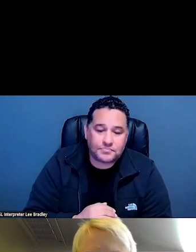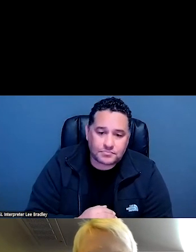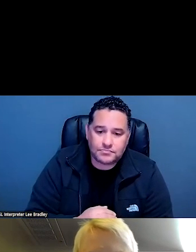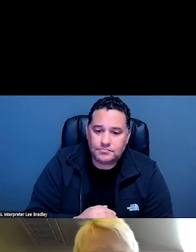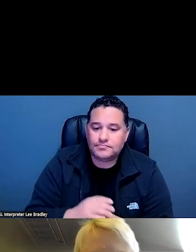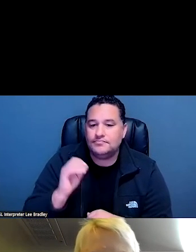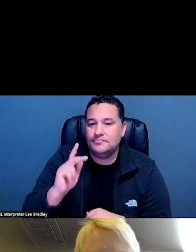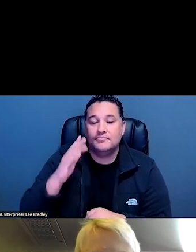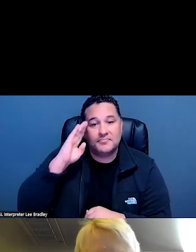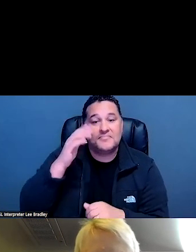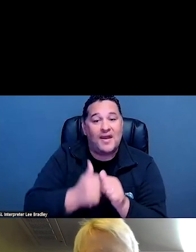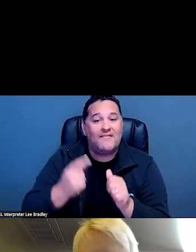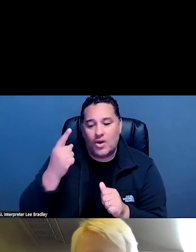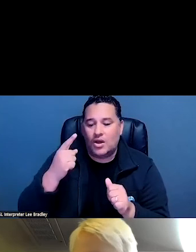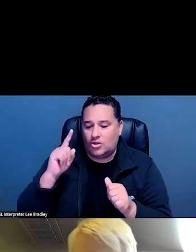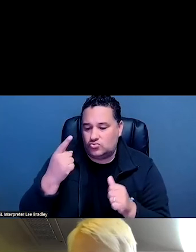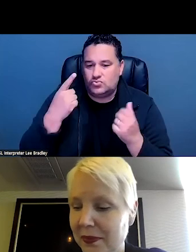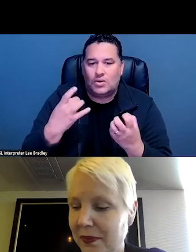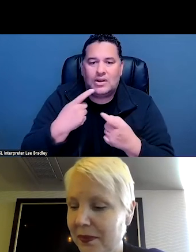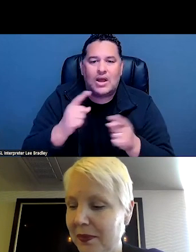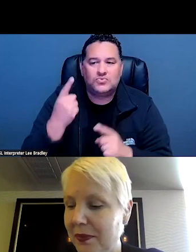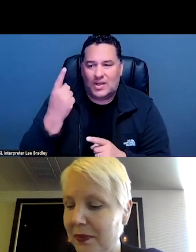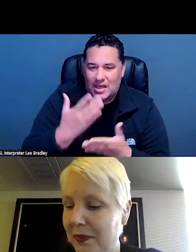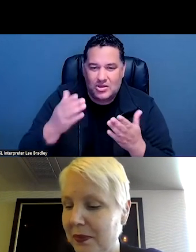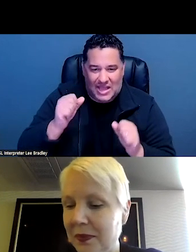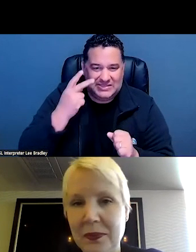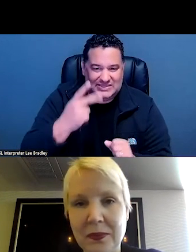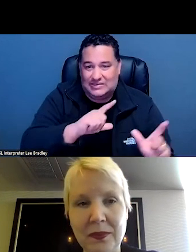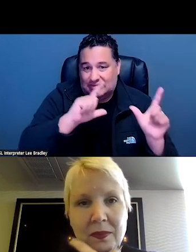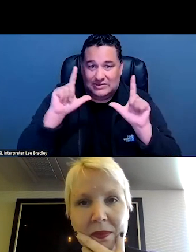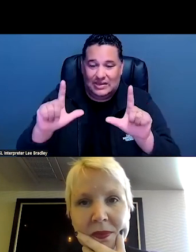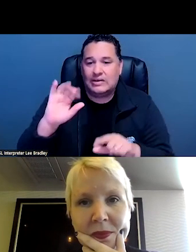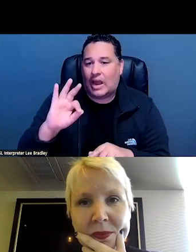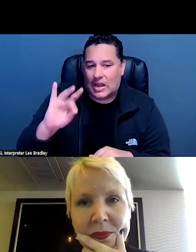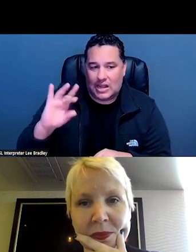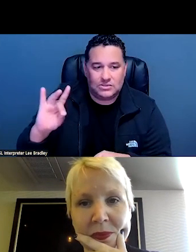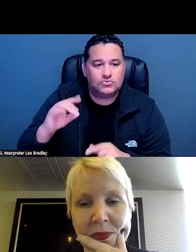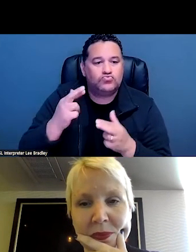. NASMPD. > HI, JUST JUANED TO, ANNOUNCE, ONE THING. I